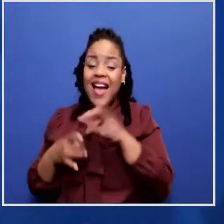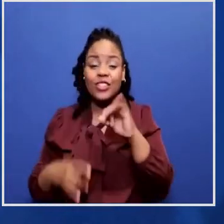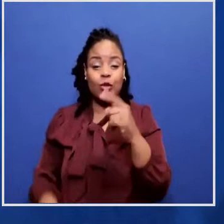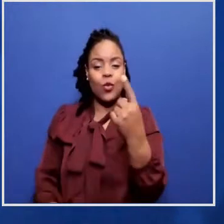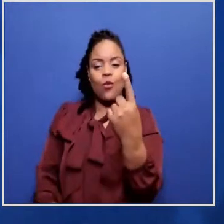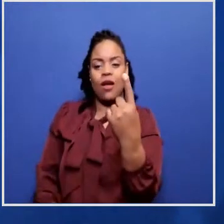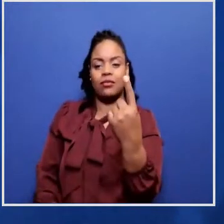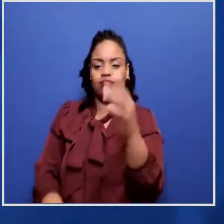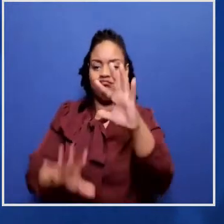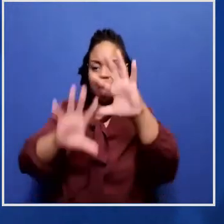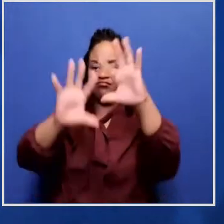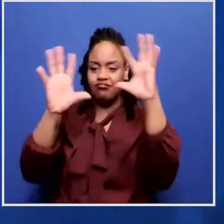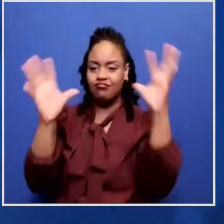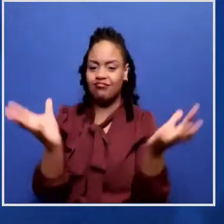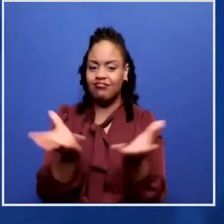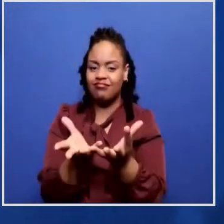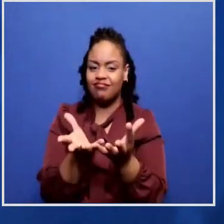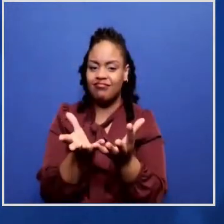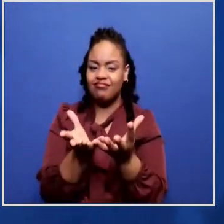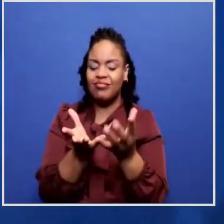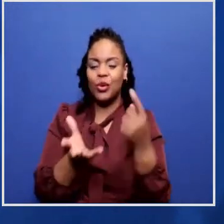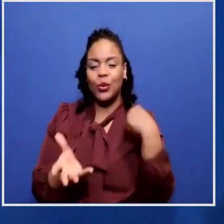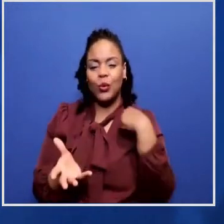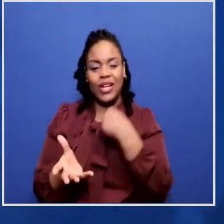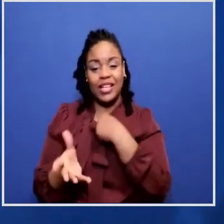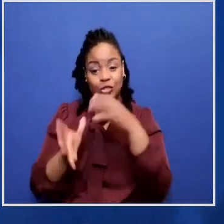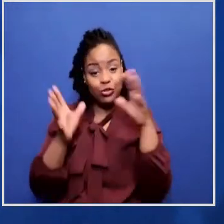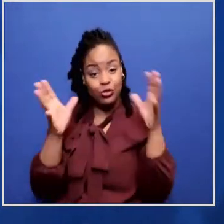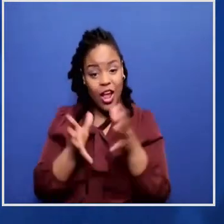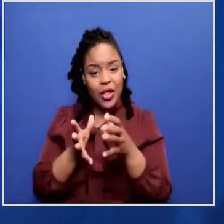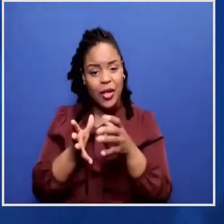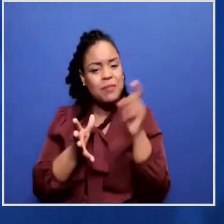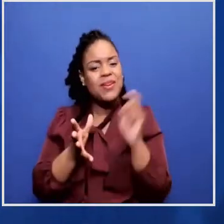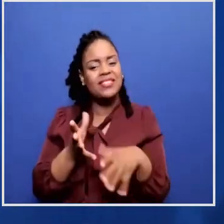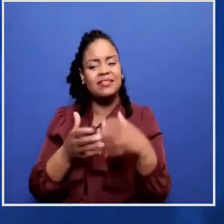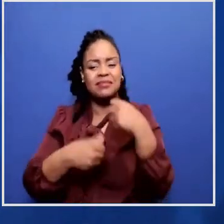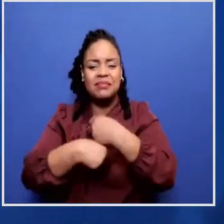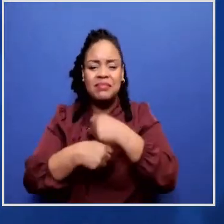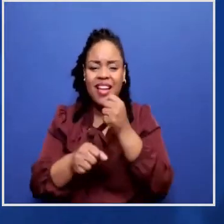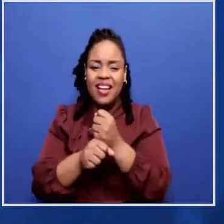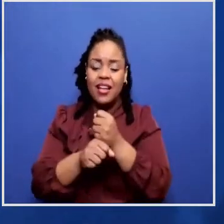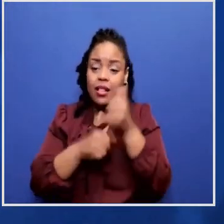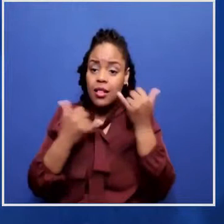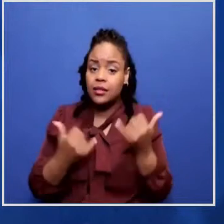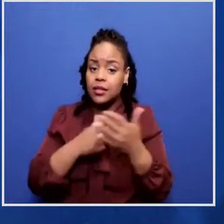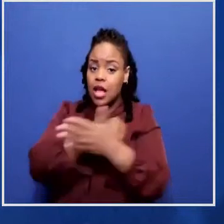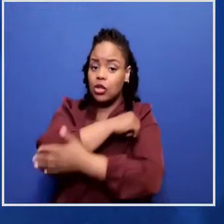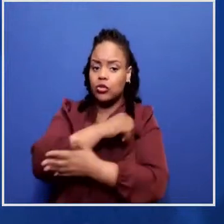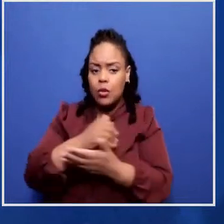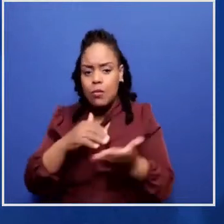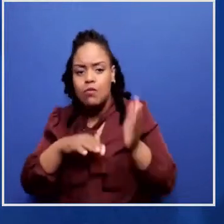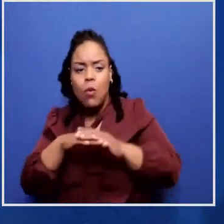IT IS ON EVERY ONE OF US TO MAKE REAL THOSE PROMISES OF DEMOCRACY THAT HE SPOKE OF. UNITED AS ONE, TIED TOGETHER IN WHAT HE CALLED AT THE SINGLE GROMMET OF DESTINY.